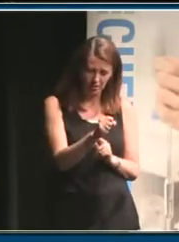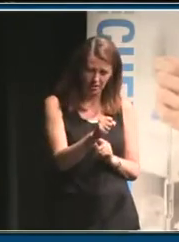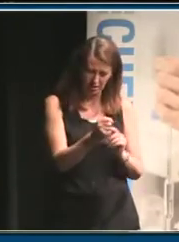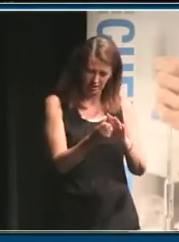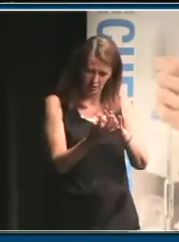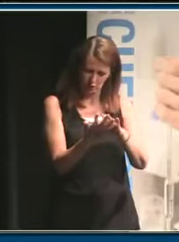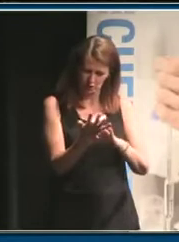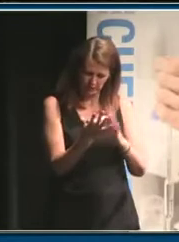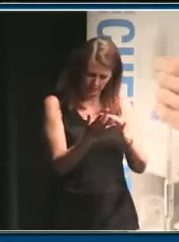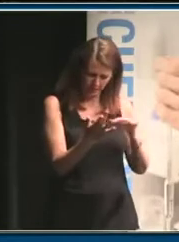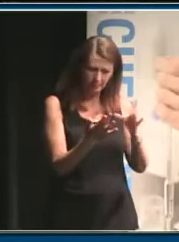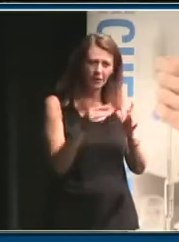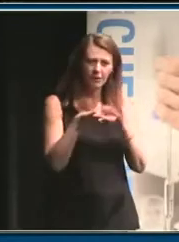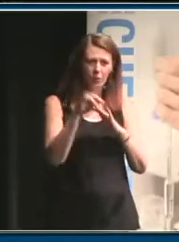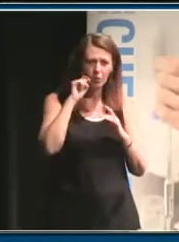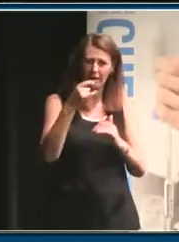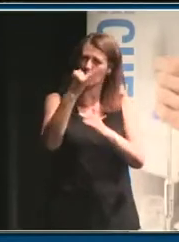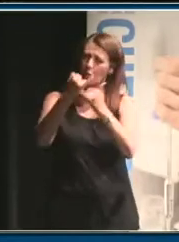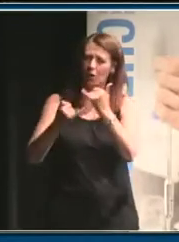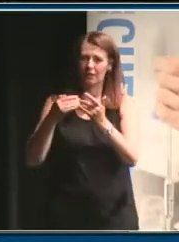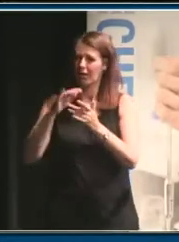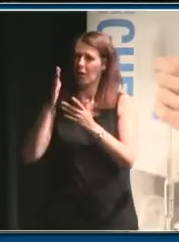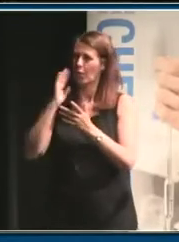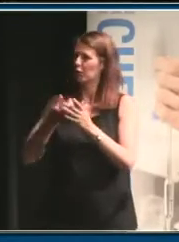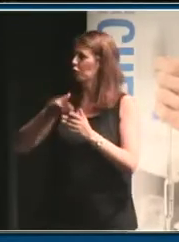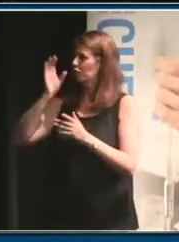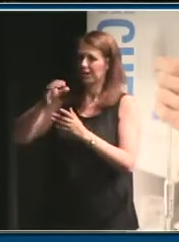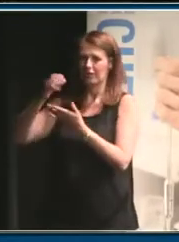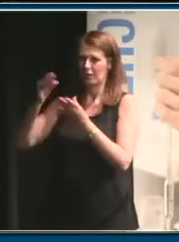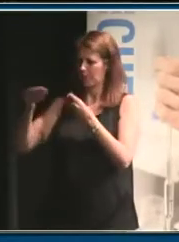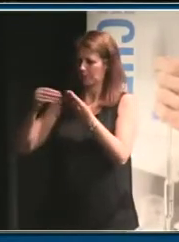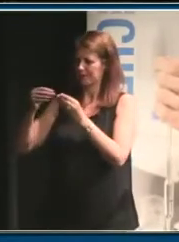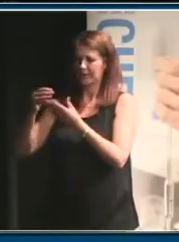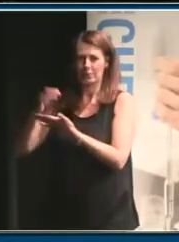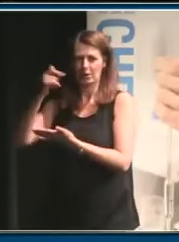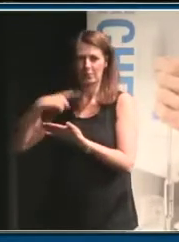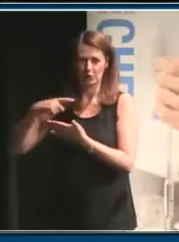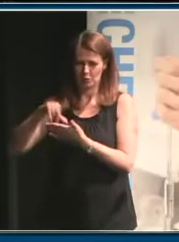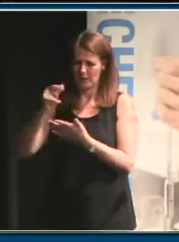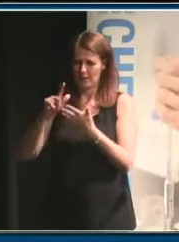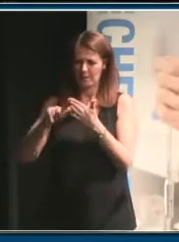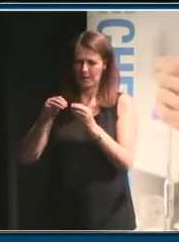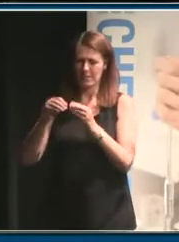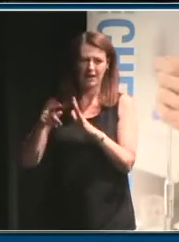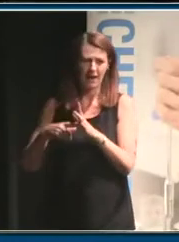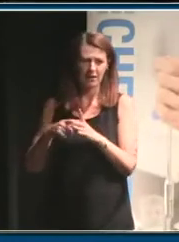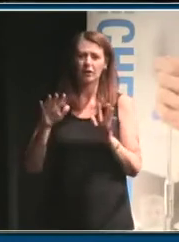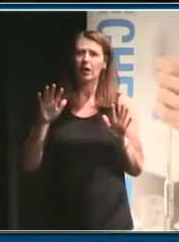exposure in that 30 seconds than a lifetime out of drinking on a plastic valve because you've got free BPA in thermal cash register receipts. Ah! “Calm down John, calm down. We're doing